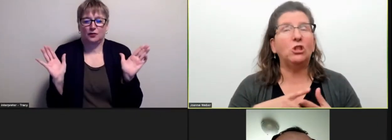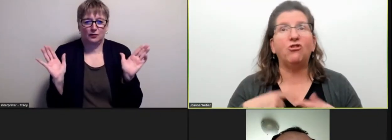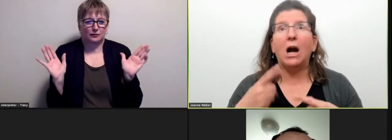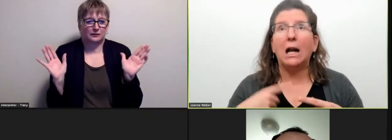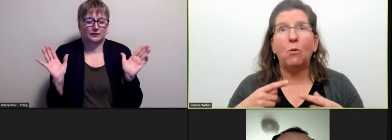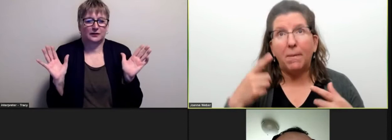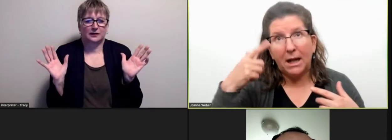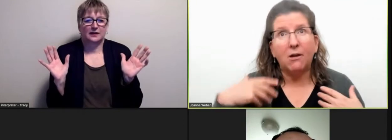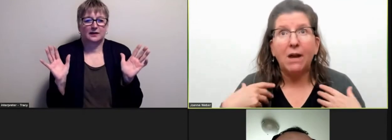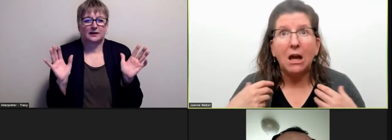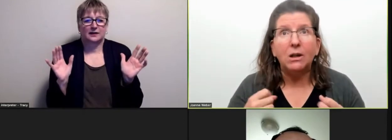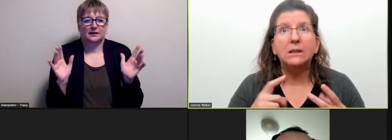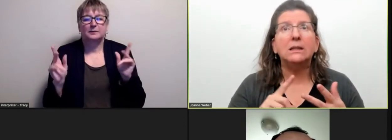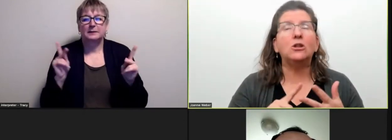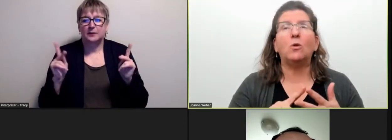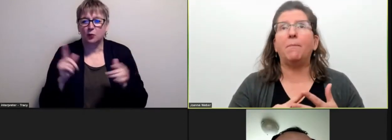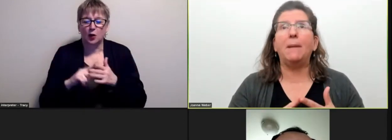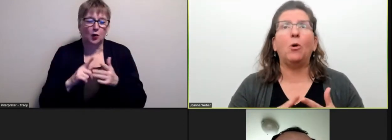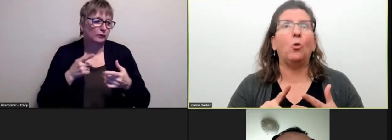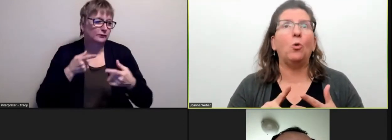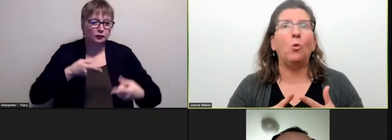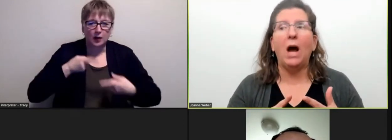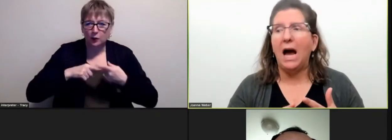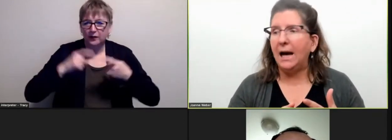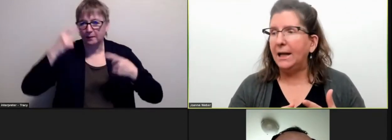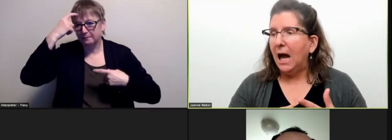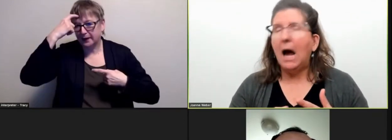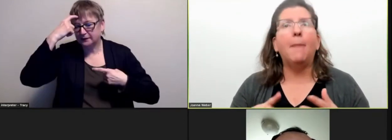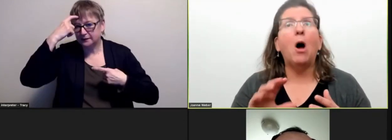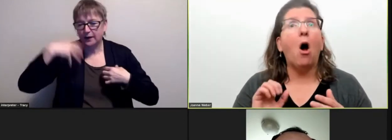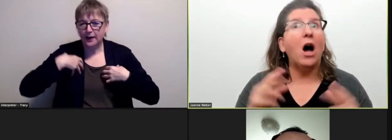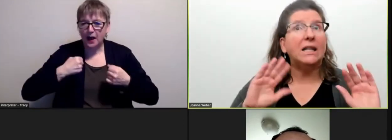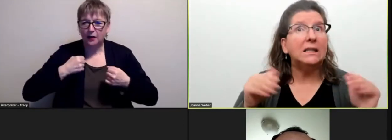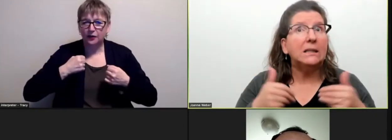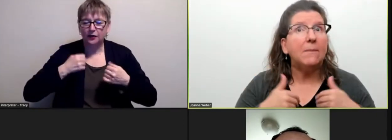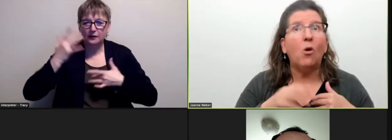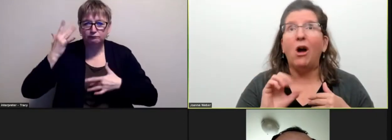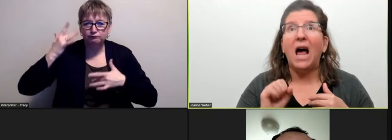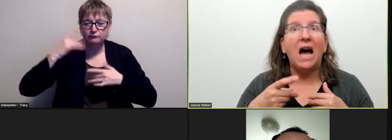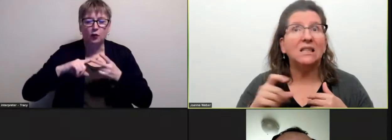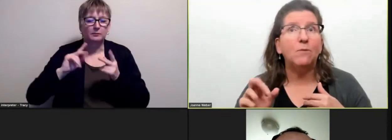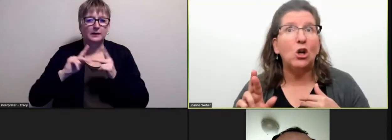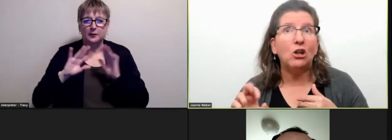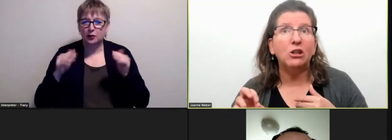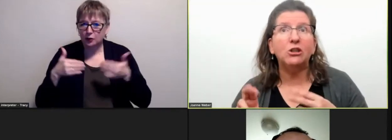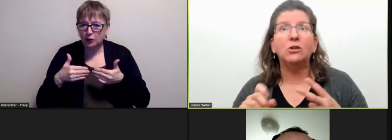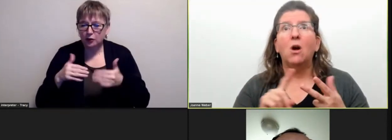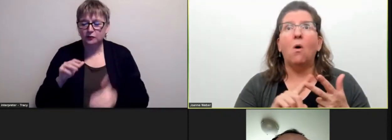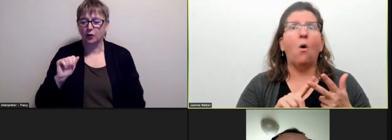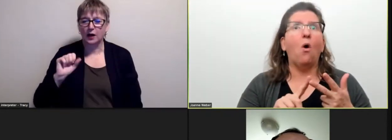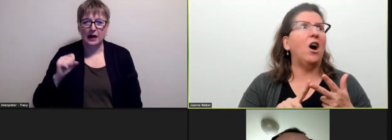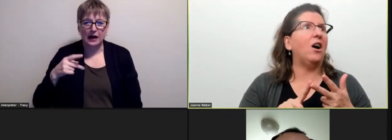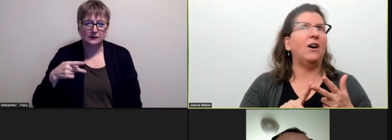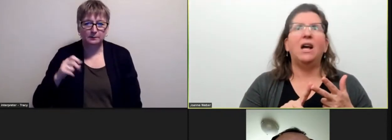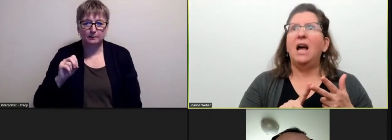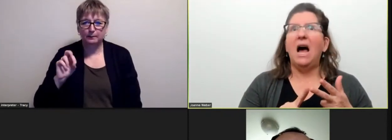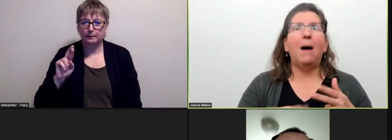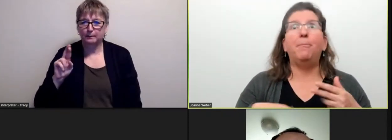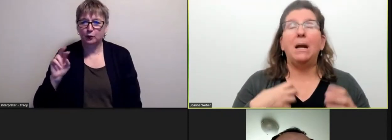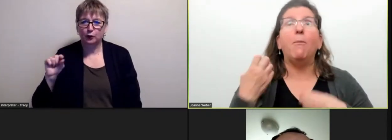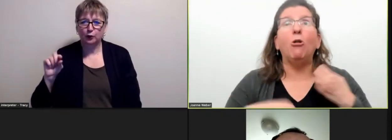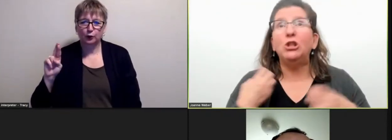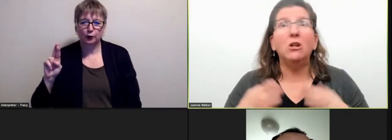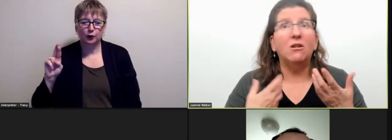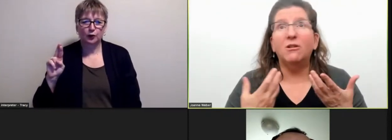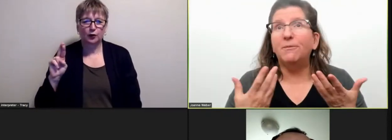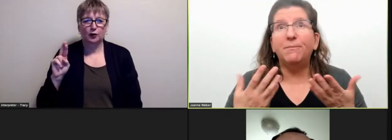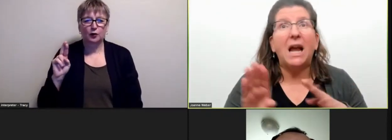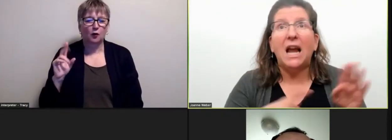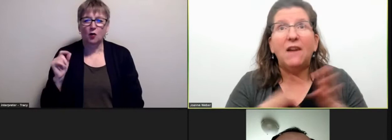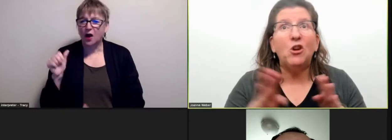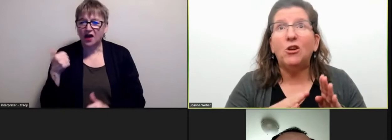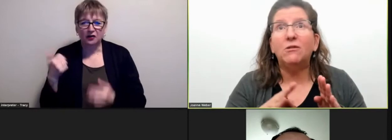struggling with mental illnesses or people who had um autism or aspirin or emotional behavioral